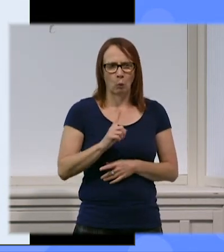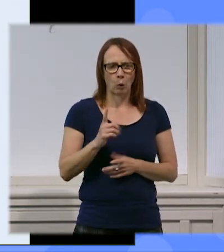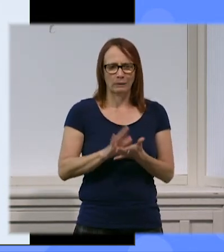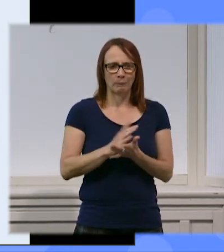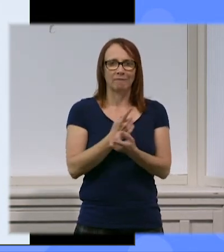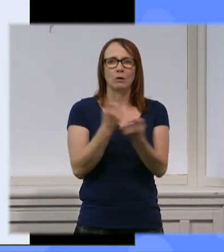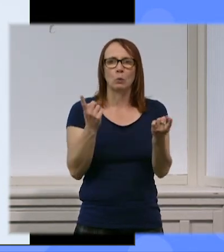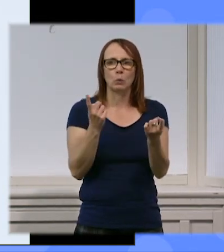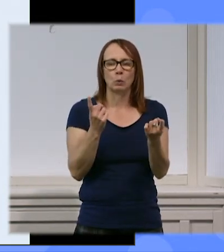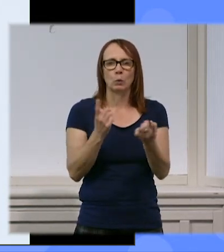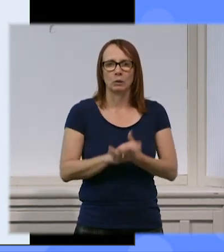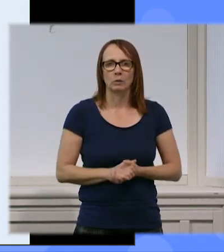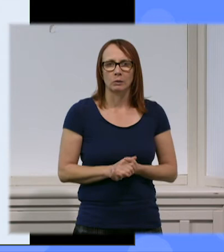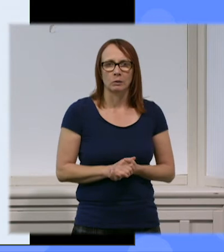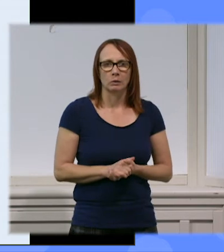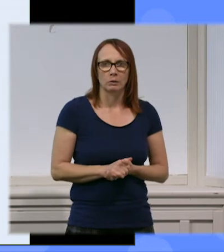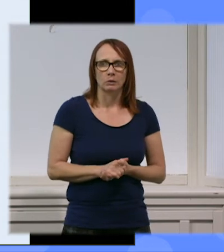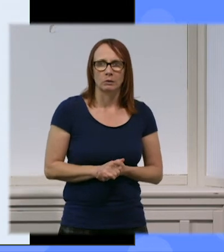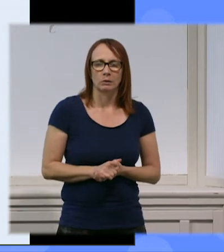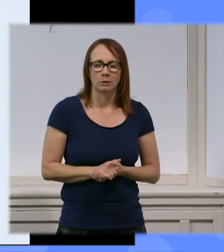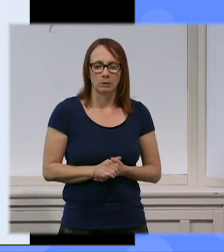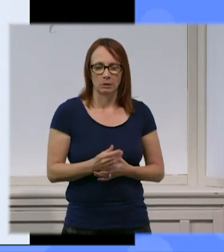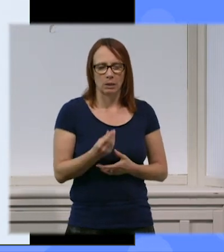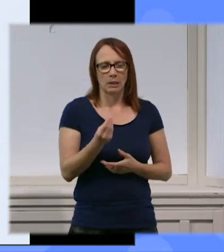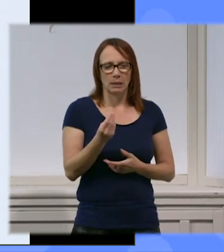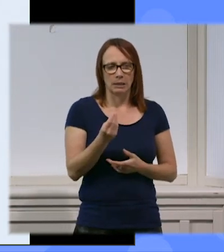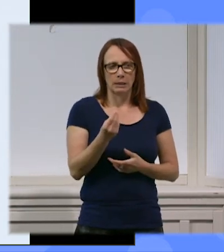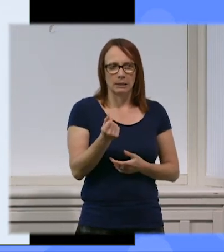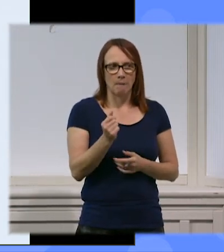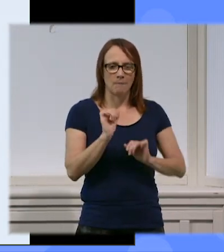few of the statements written by individuals that you used to craft this